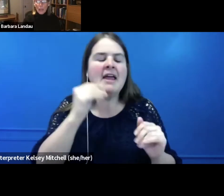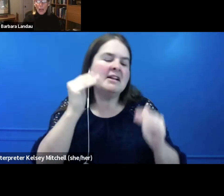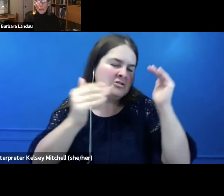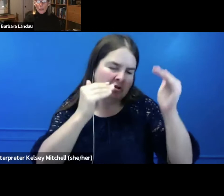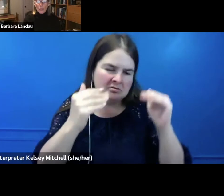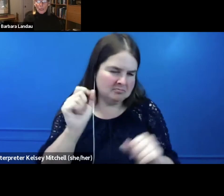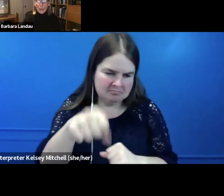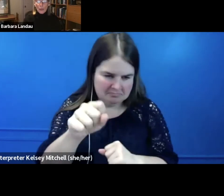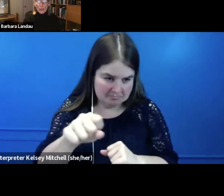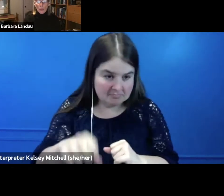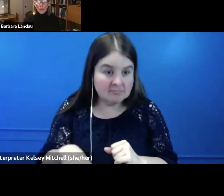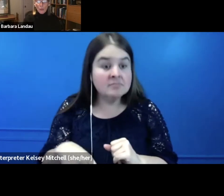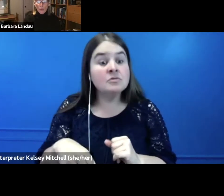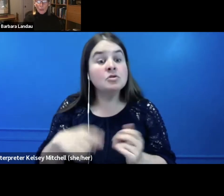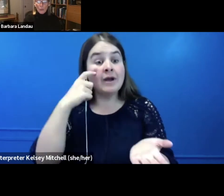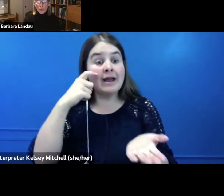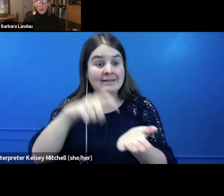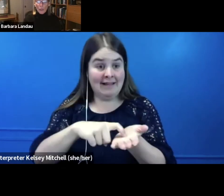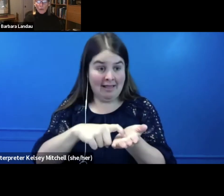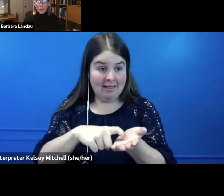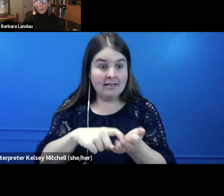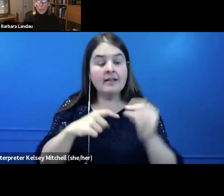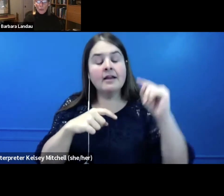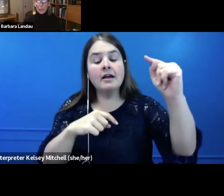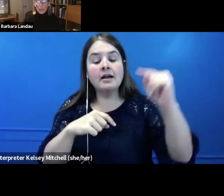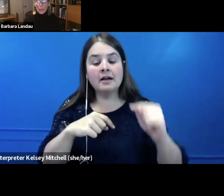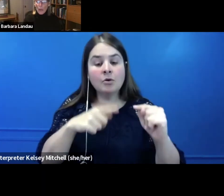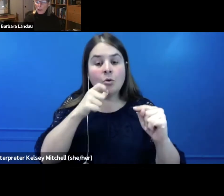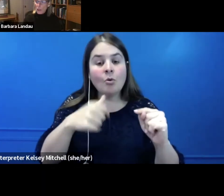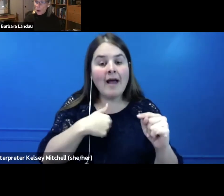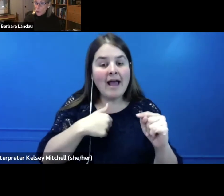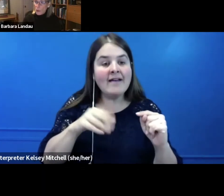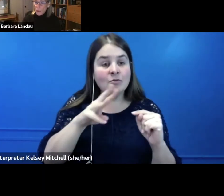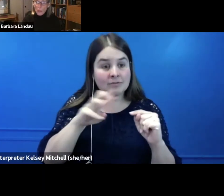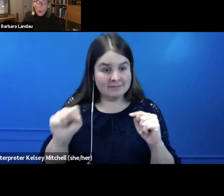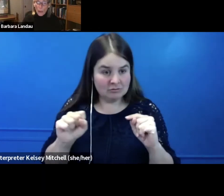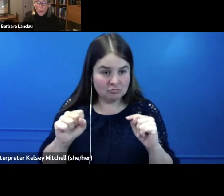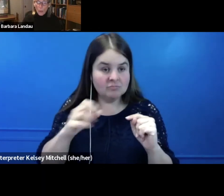and you can see that the william syndrome individuals and the mental age